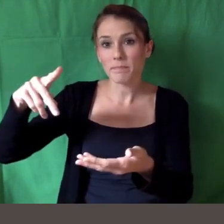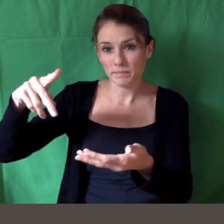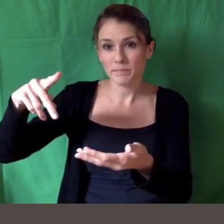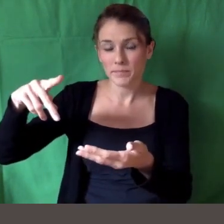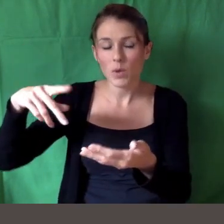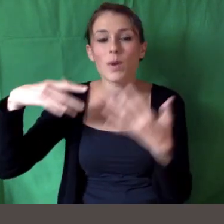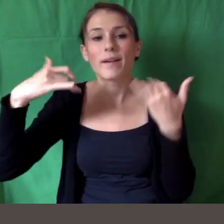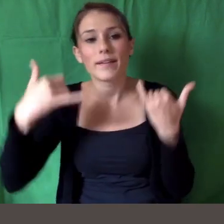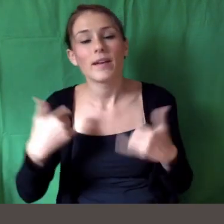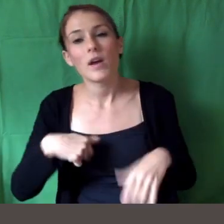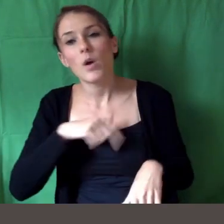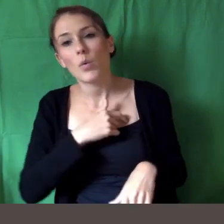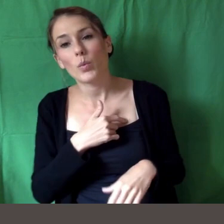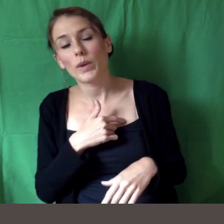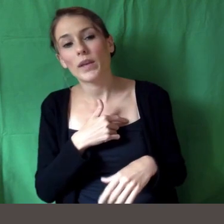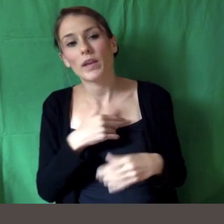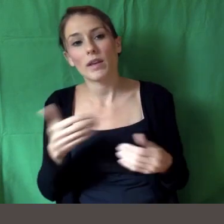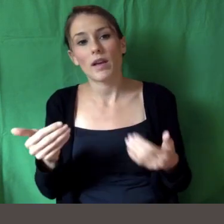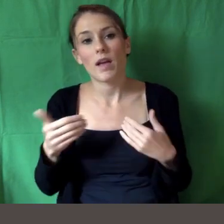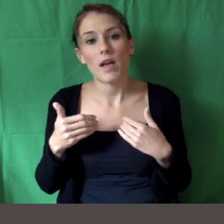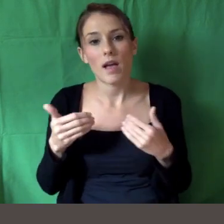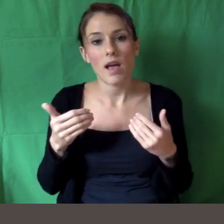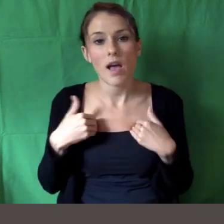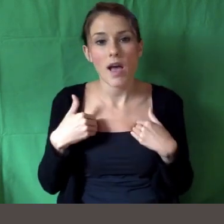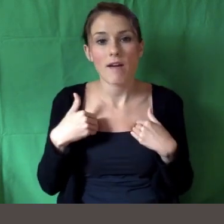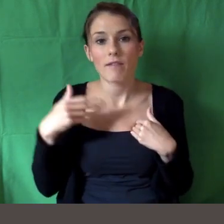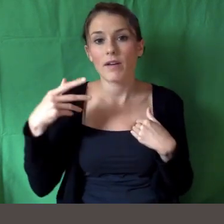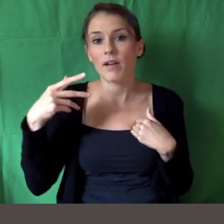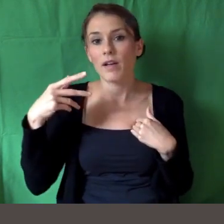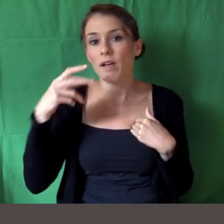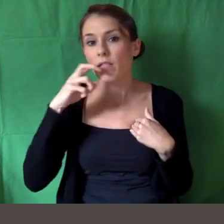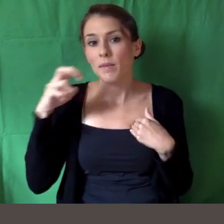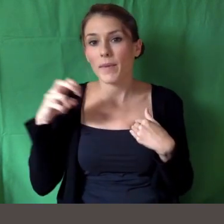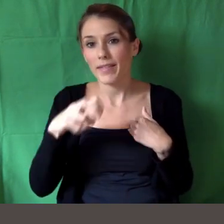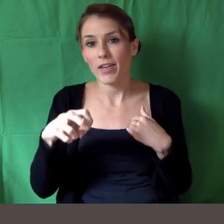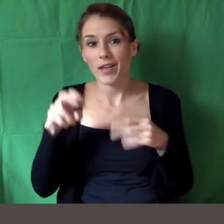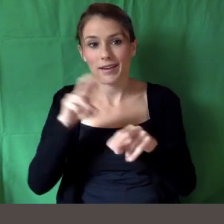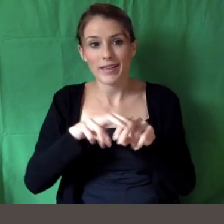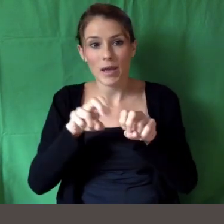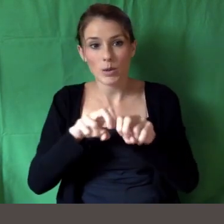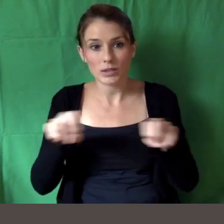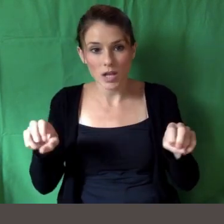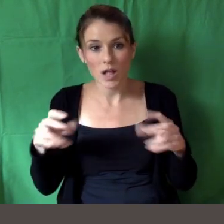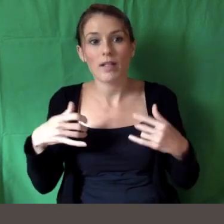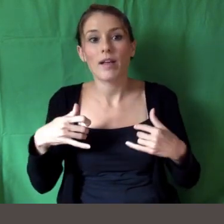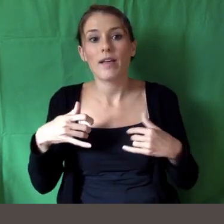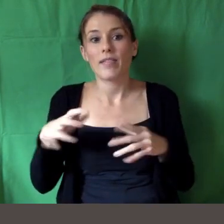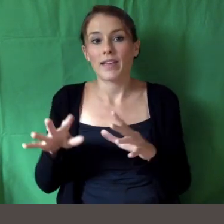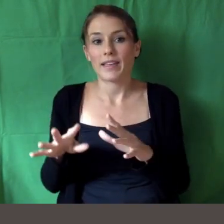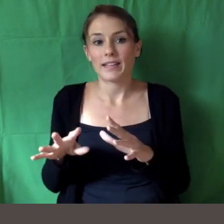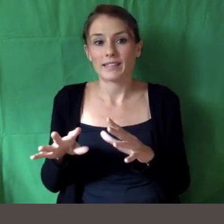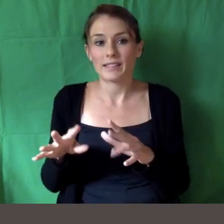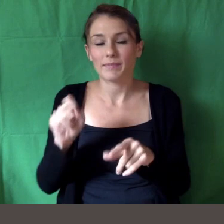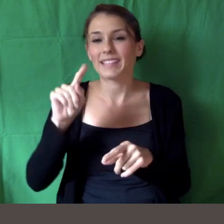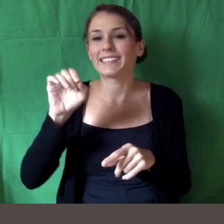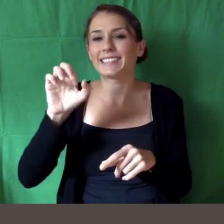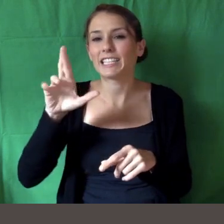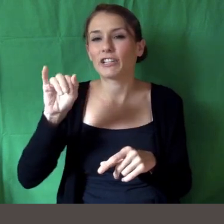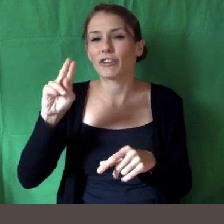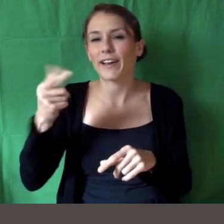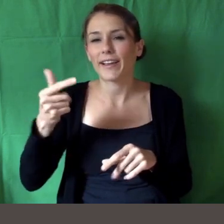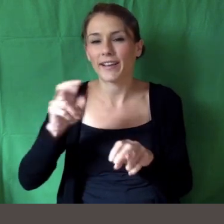So now we now have the Python steering council that gets elected once a year and that is